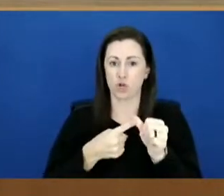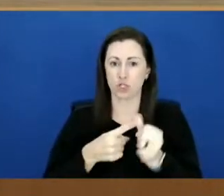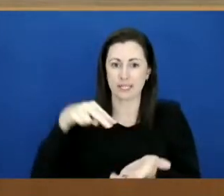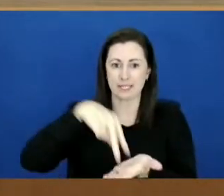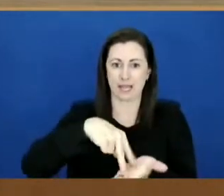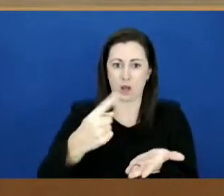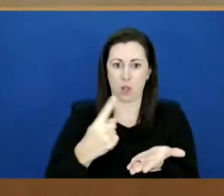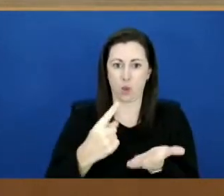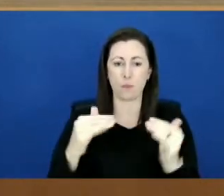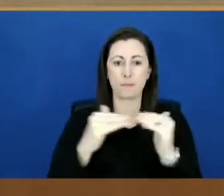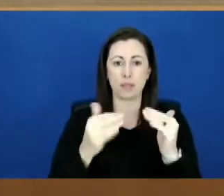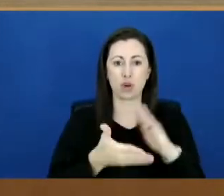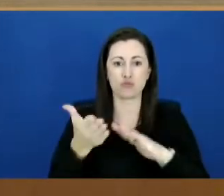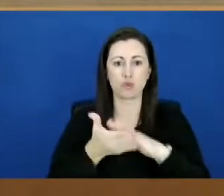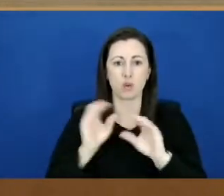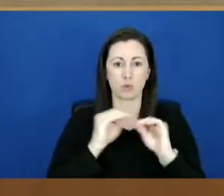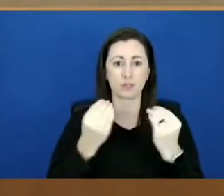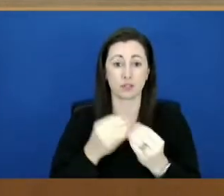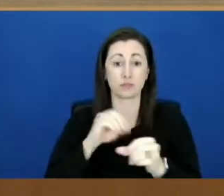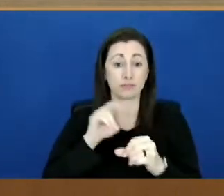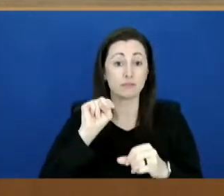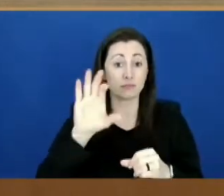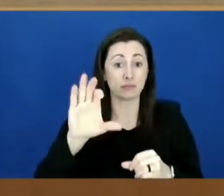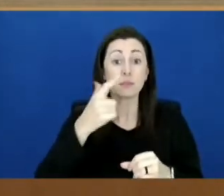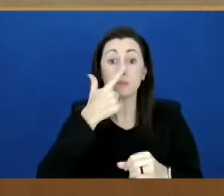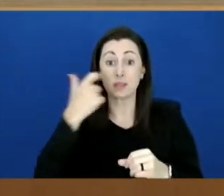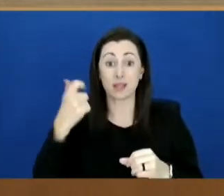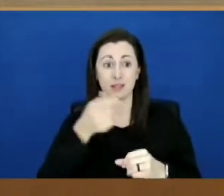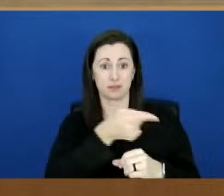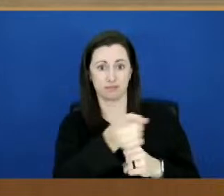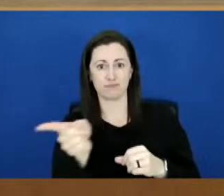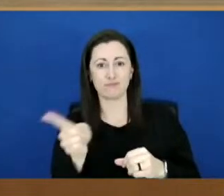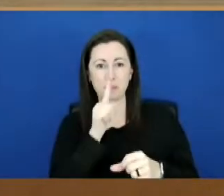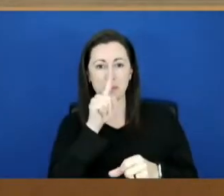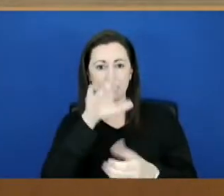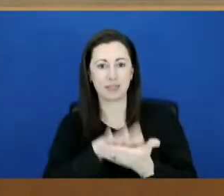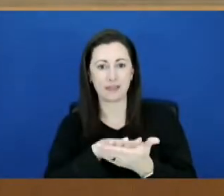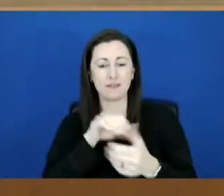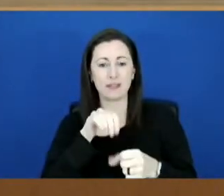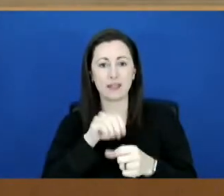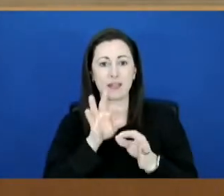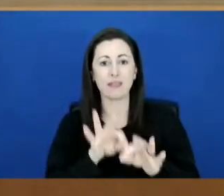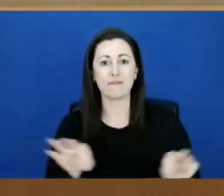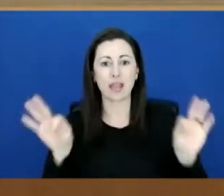CHALLENGES. PROMISE RESOURCE NETWORK BECAME THE FIRST STAND-ALONE PEER-RUN